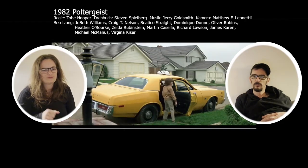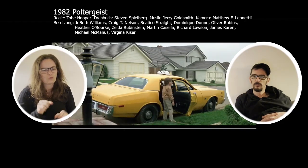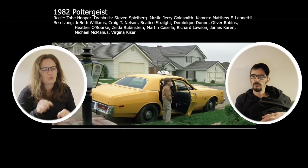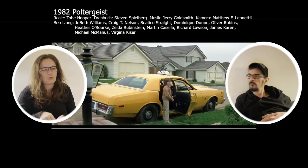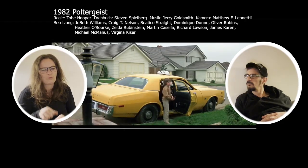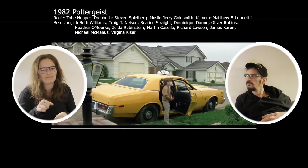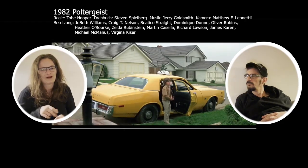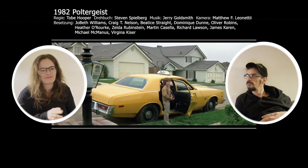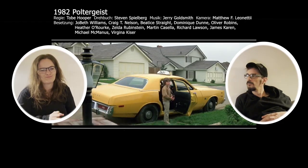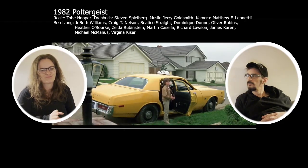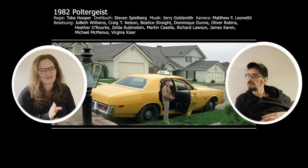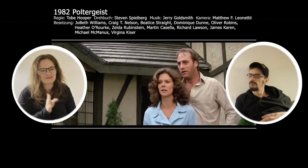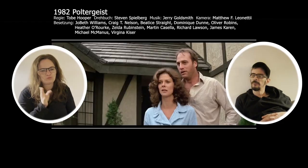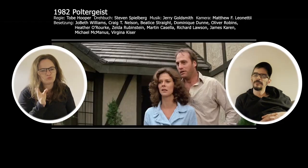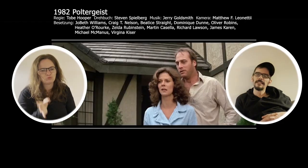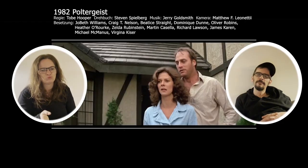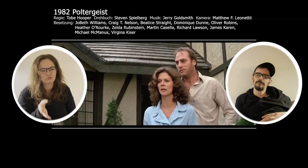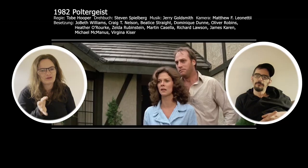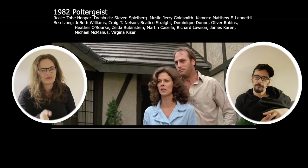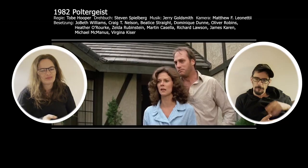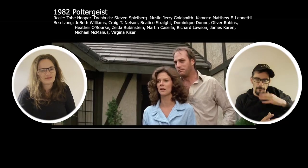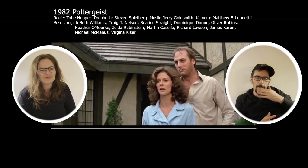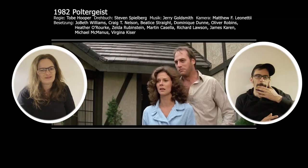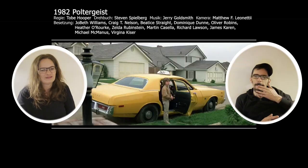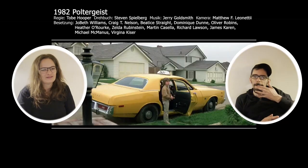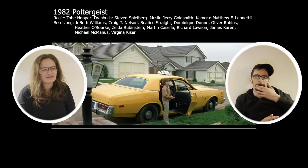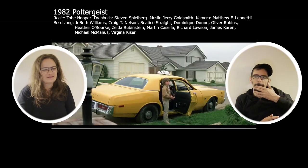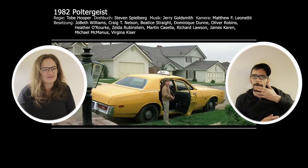The visit to his grandmother is now scheduled. That's exactly how it is.